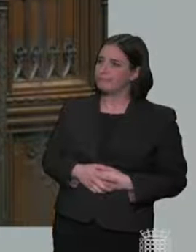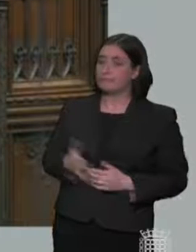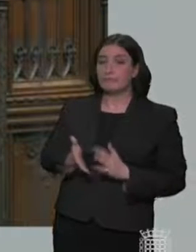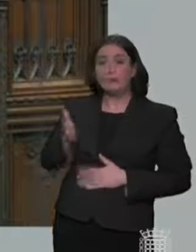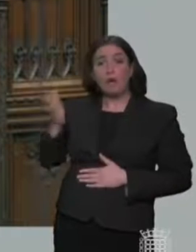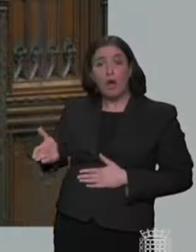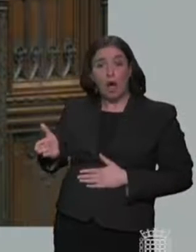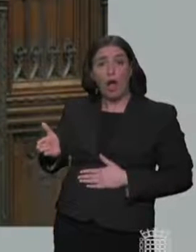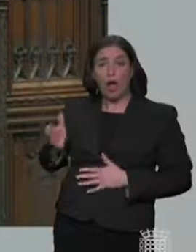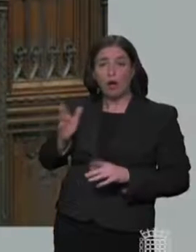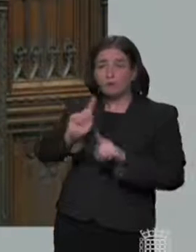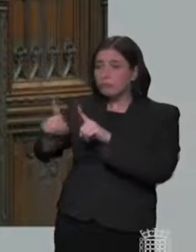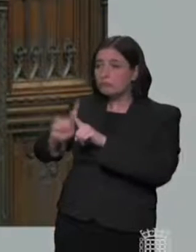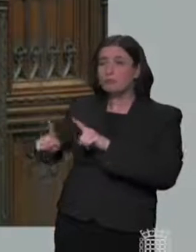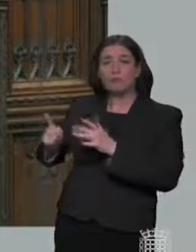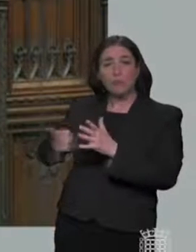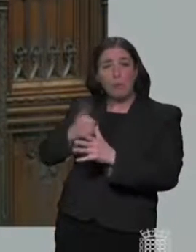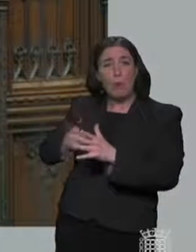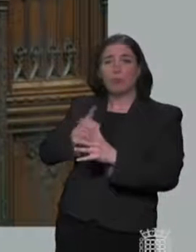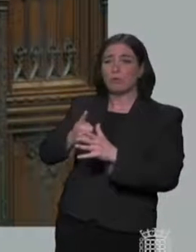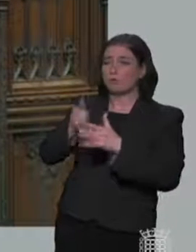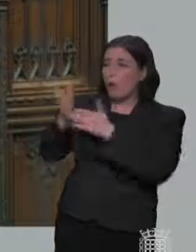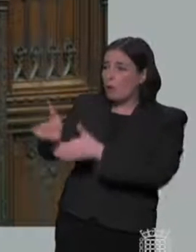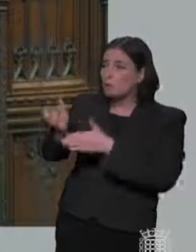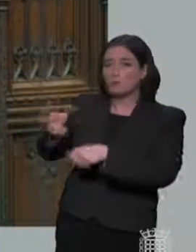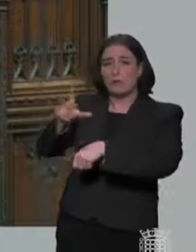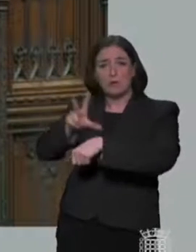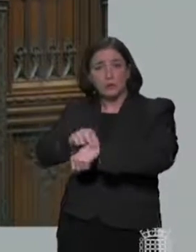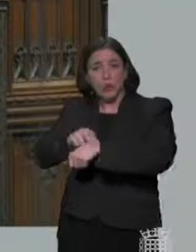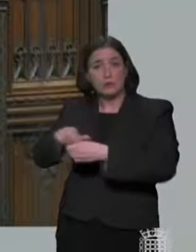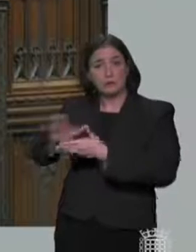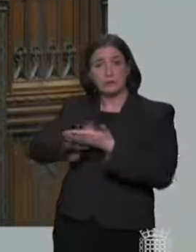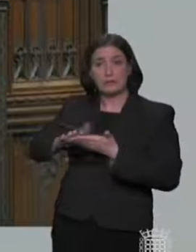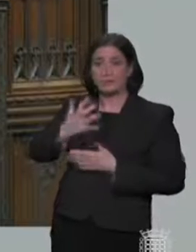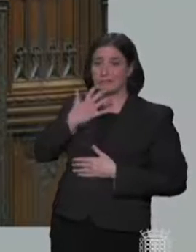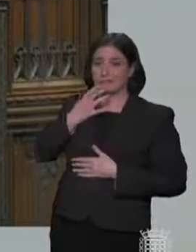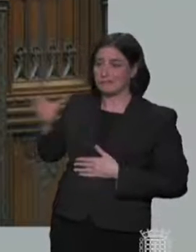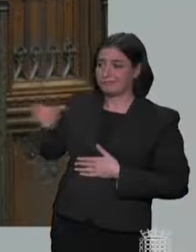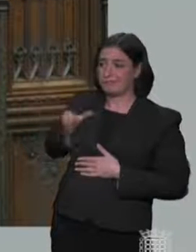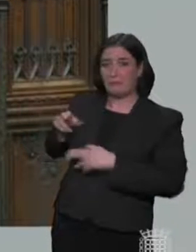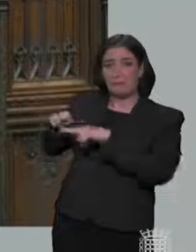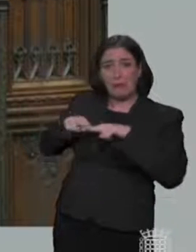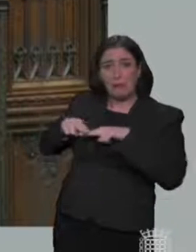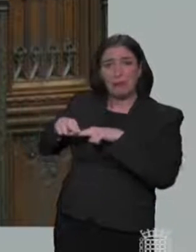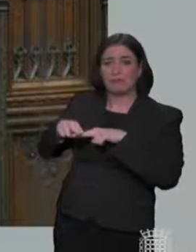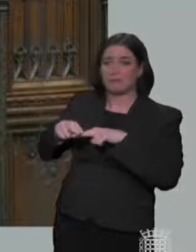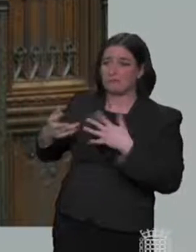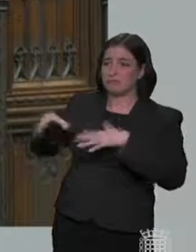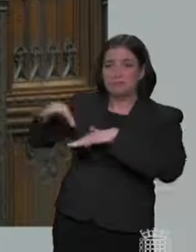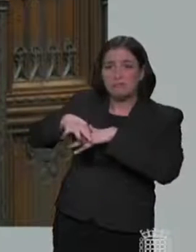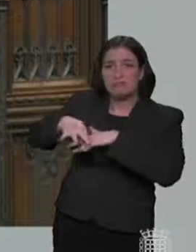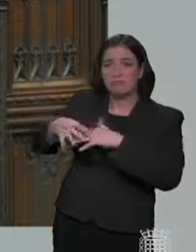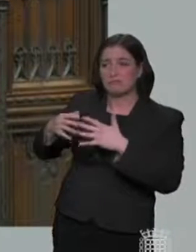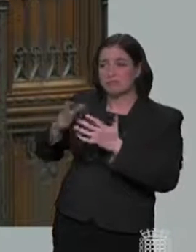that a bsl signer should not have to rely on a spouse a parent a child a sibling to enable